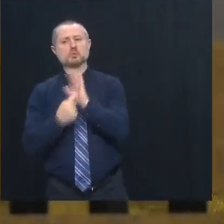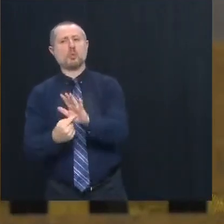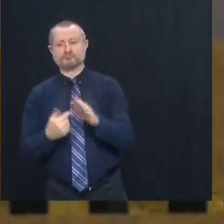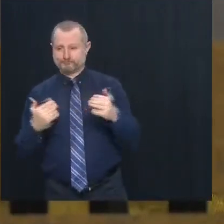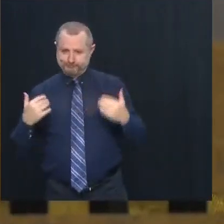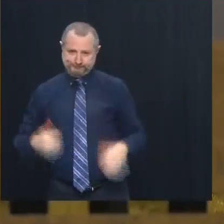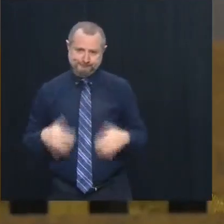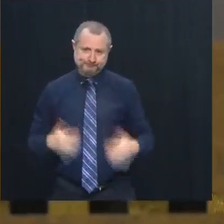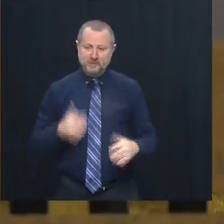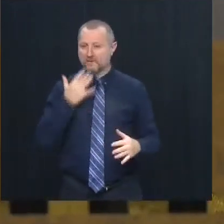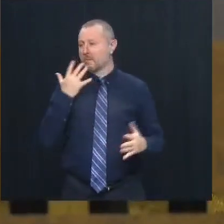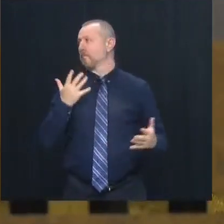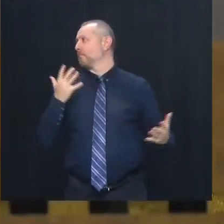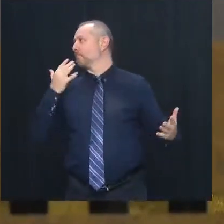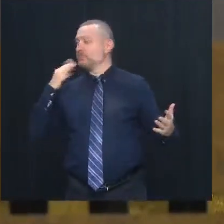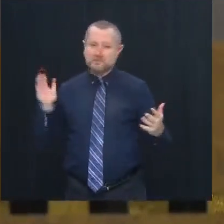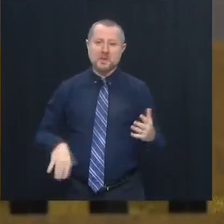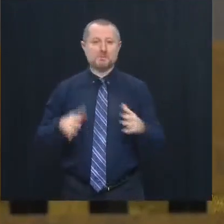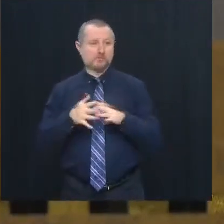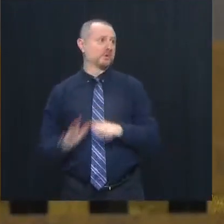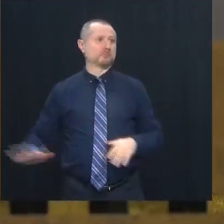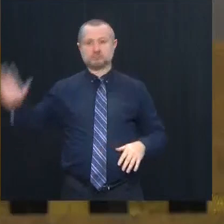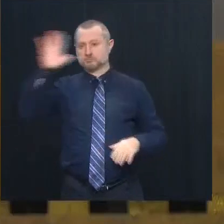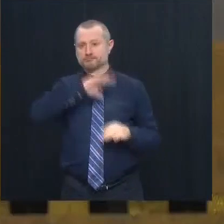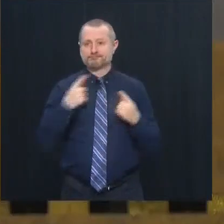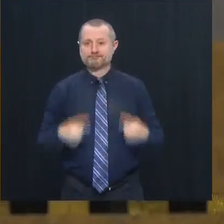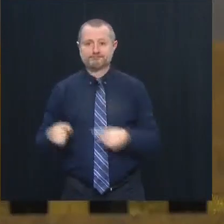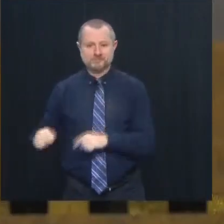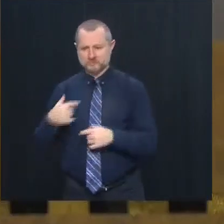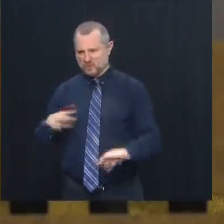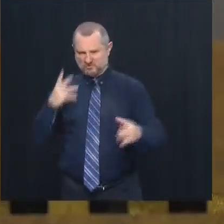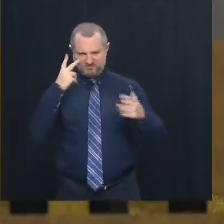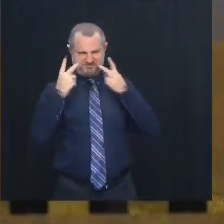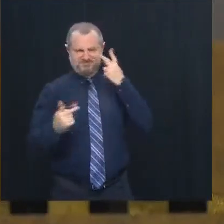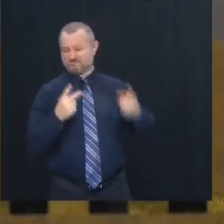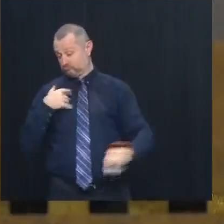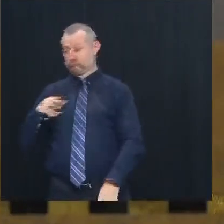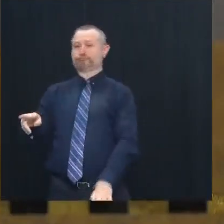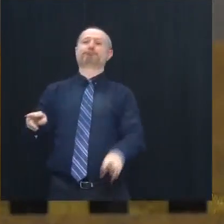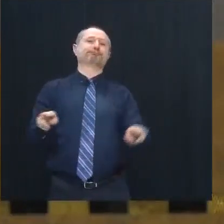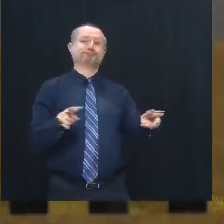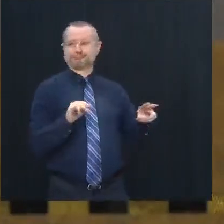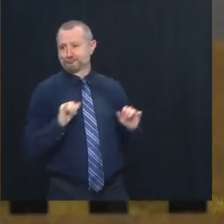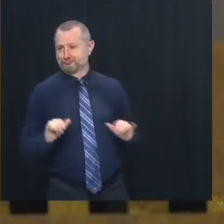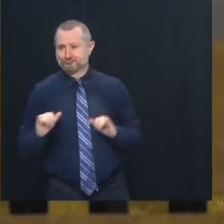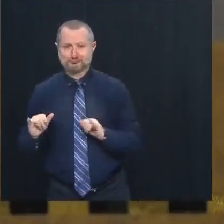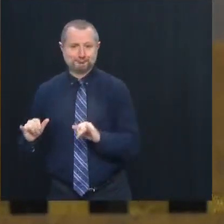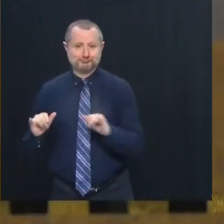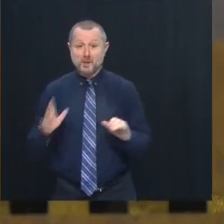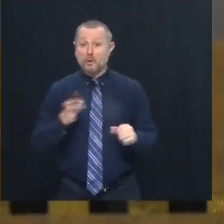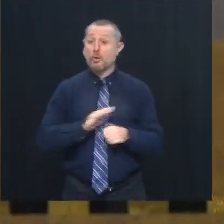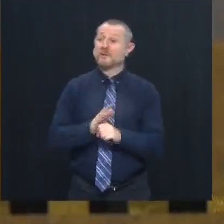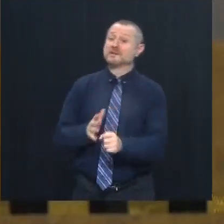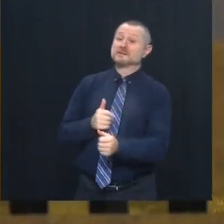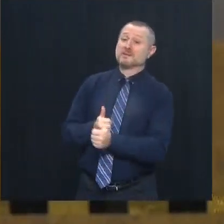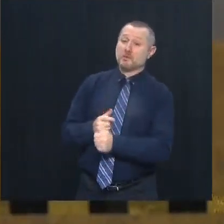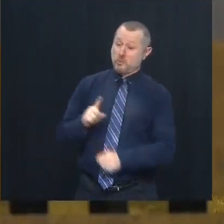WHATEVER EFFECTS ONE DIRECTLY AFFECTS ALL INDIRECTLY. COVID WAS LOW TIDE.